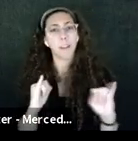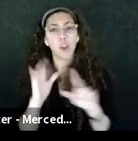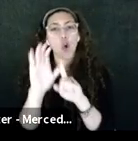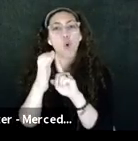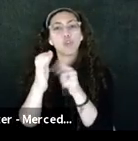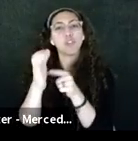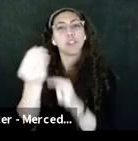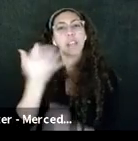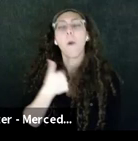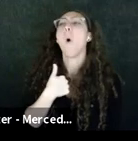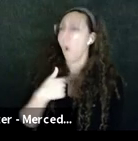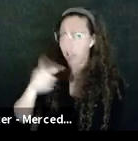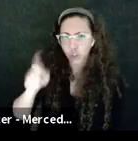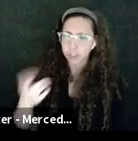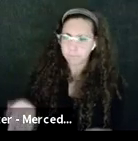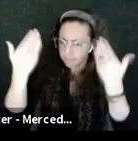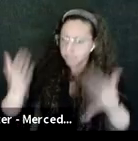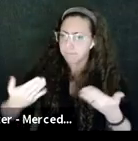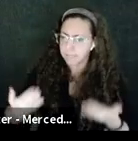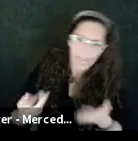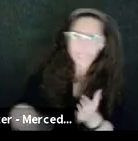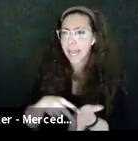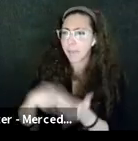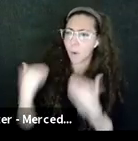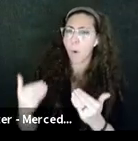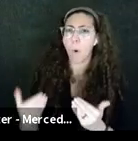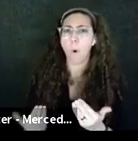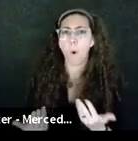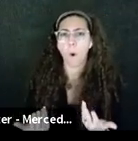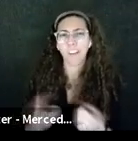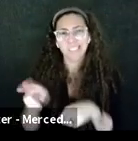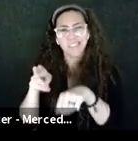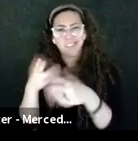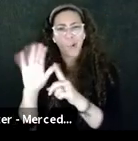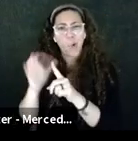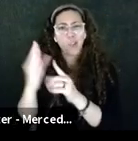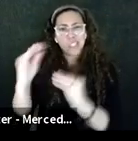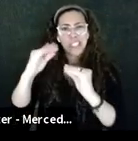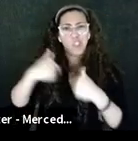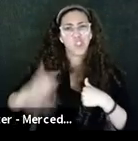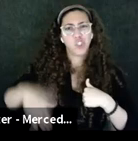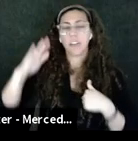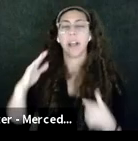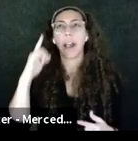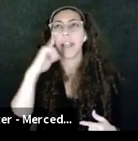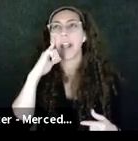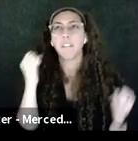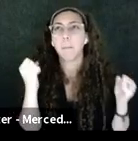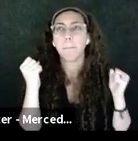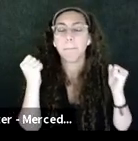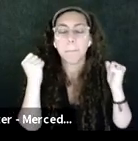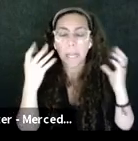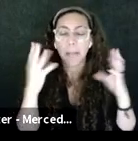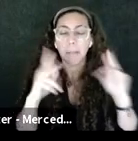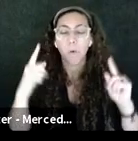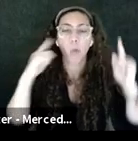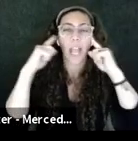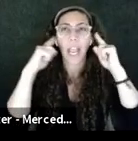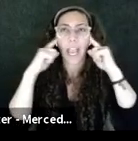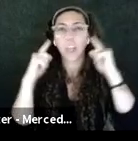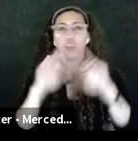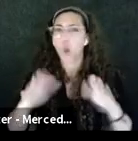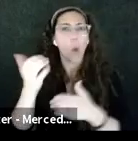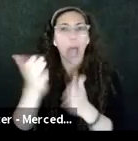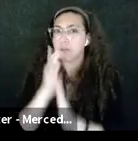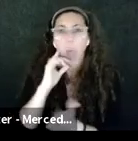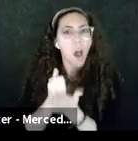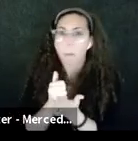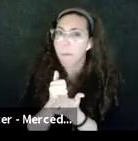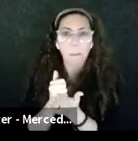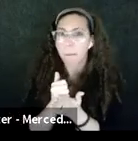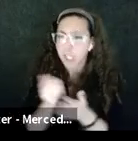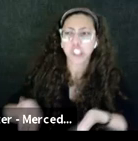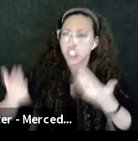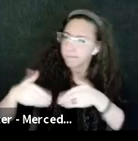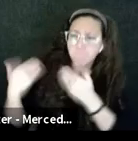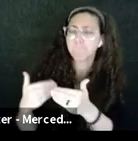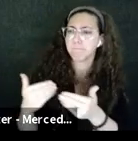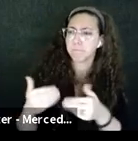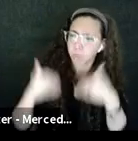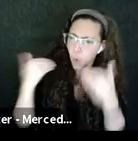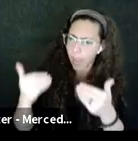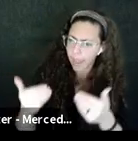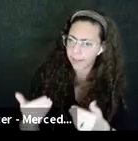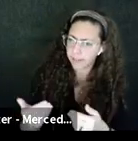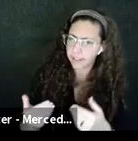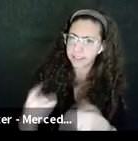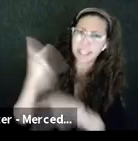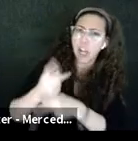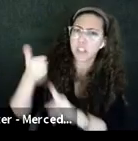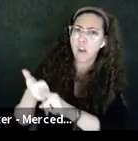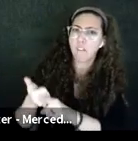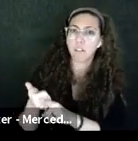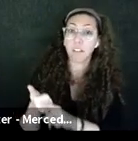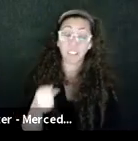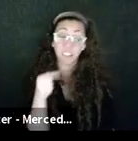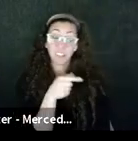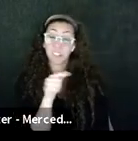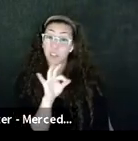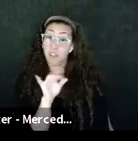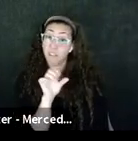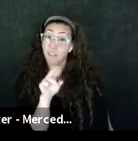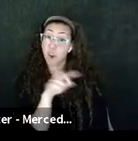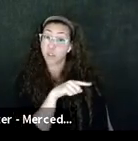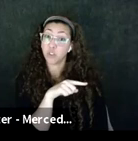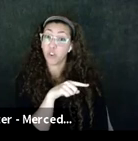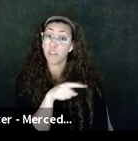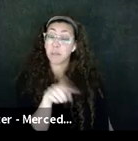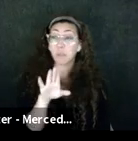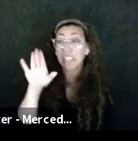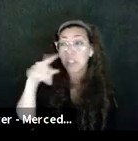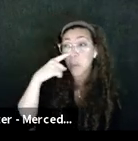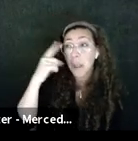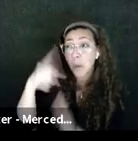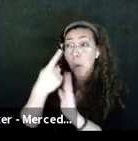Jason Williams: We should pull ourselves up by our bootstraps and and every man for themselves. I can think of a million cliches around not asking for help. So again, for foster youth for them to simply raise their hand and say, Hey, can I get an extra hour of your time could be really, really impossible.